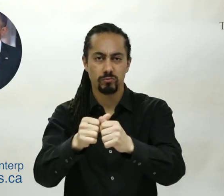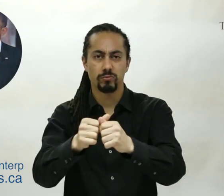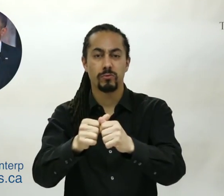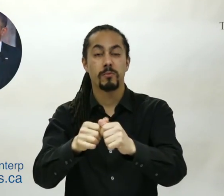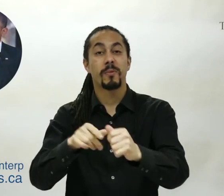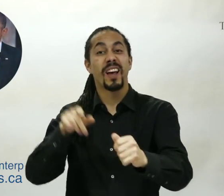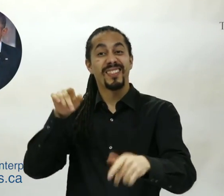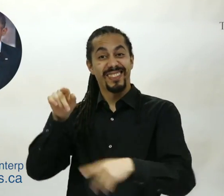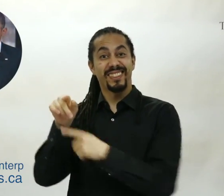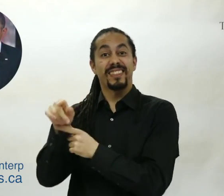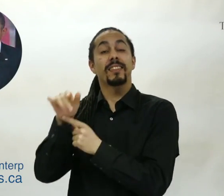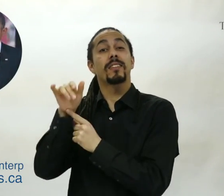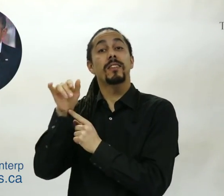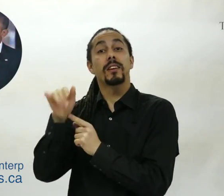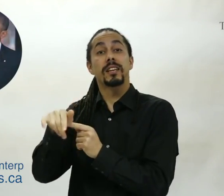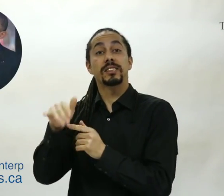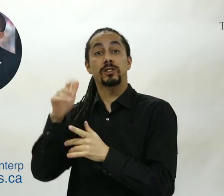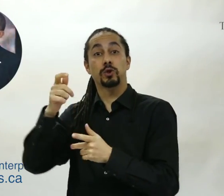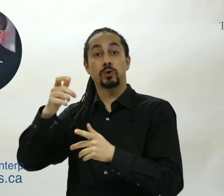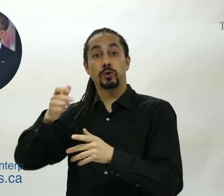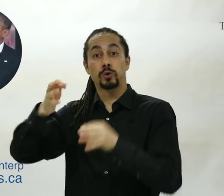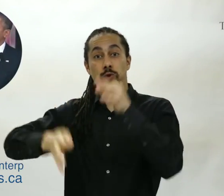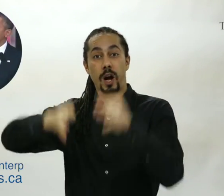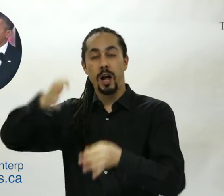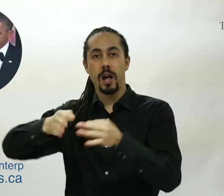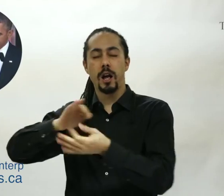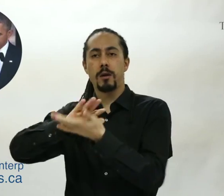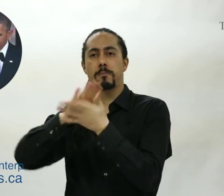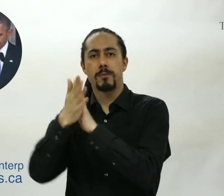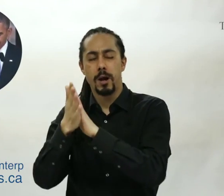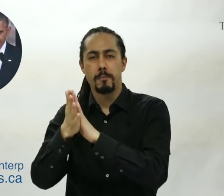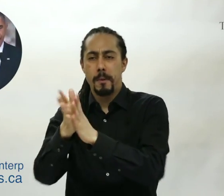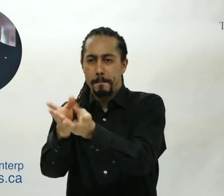He turned his trial into an indictment of apartheid because of his eloquence and his passion,